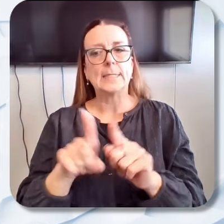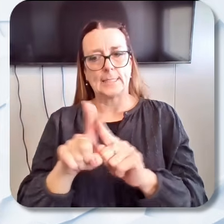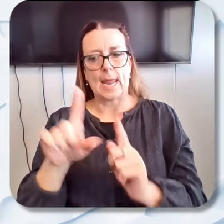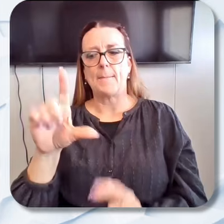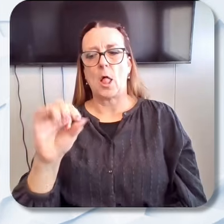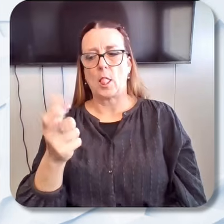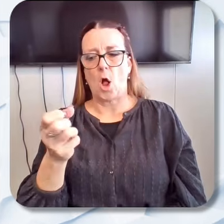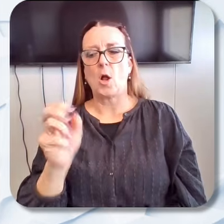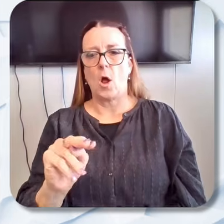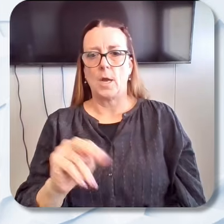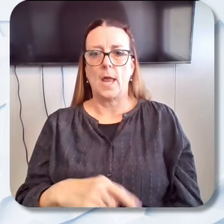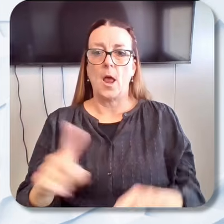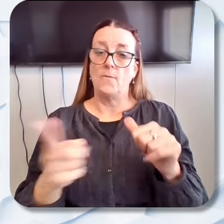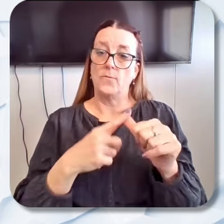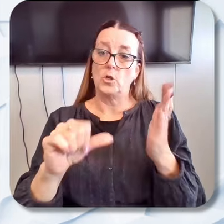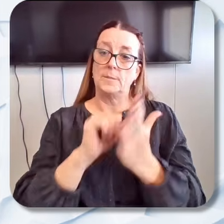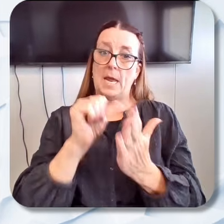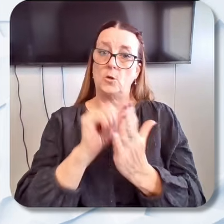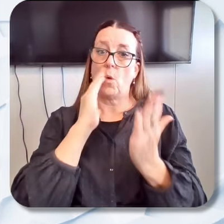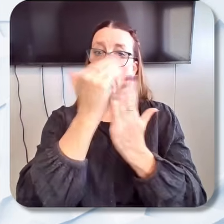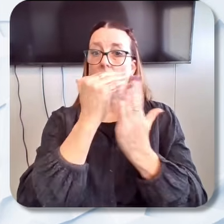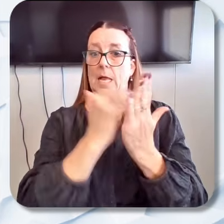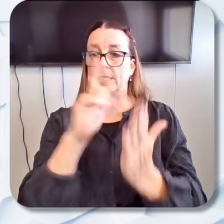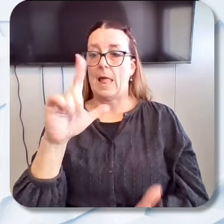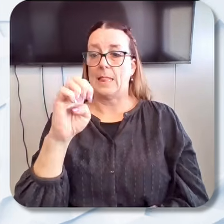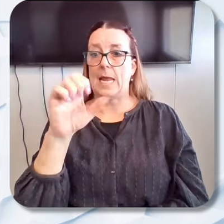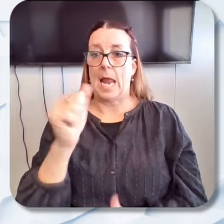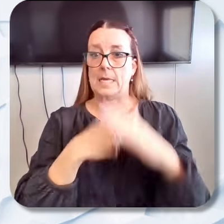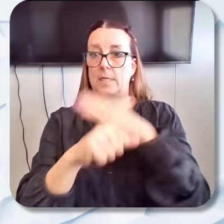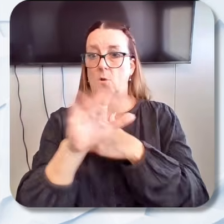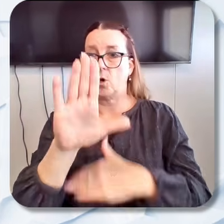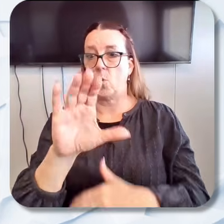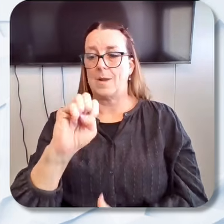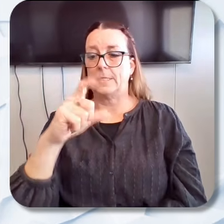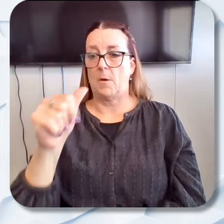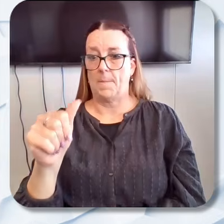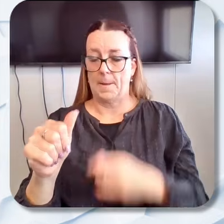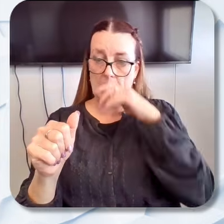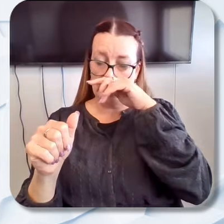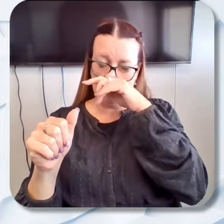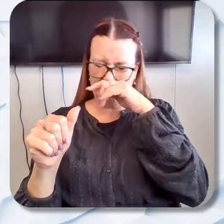First page, you'll see is a list of the LEAs that you have for review and if there is a